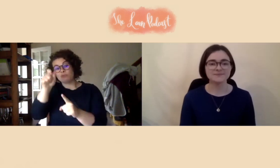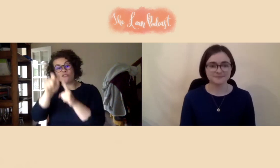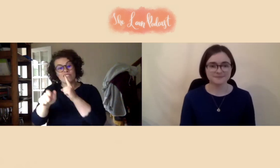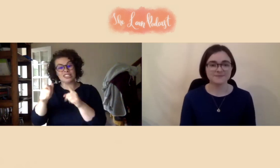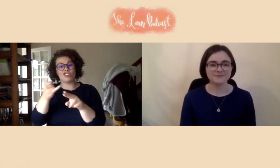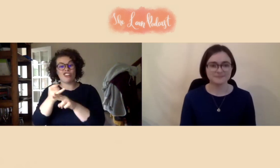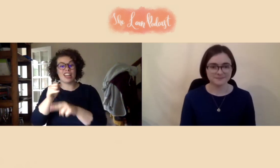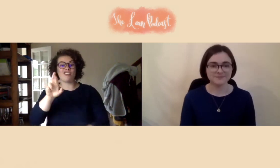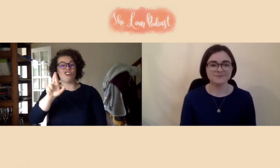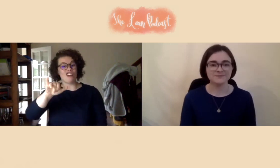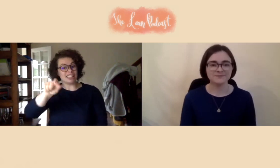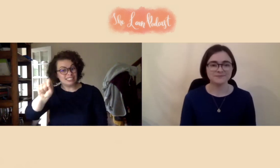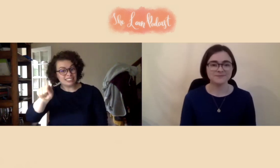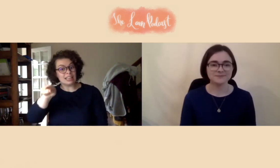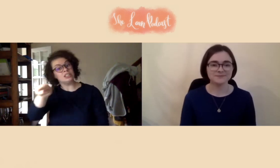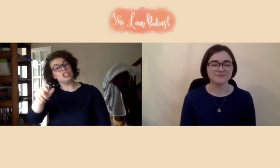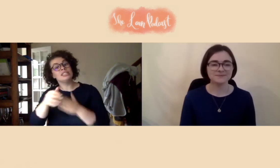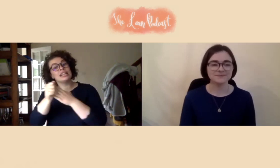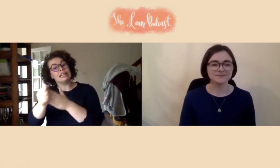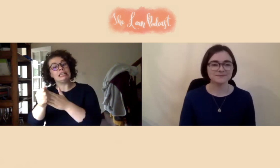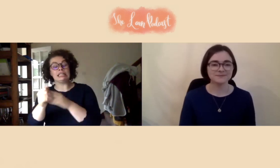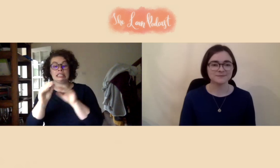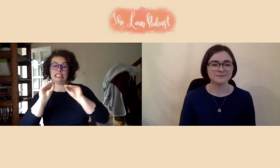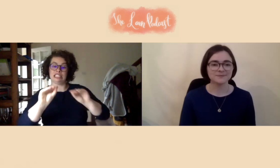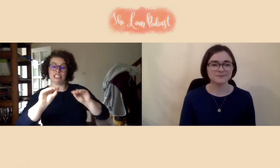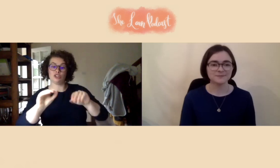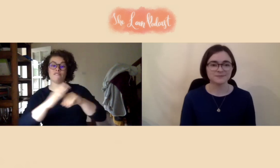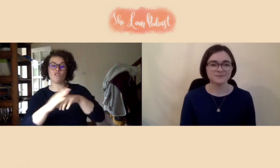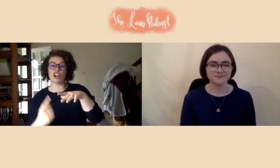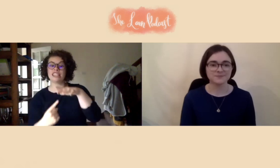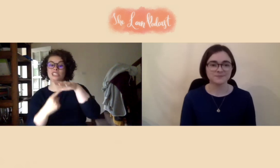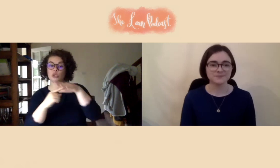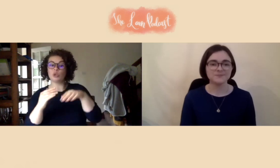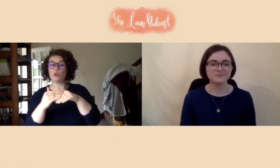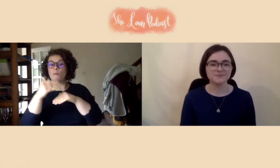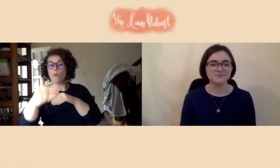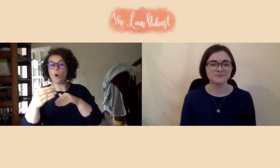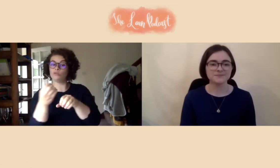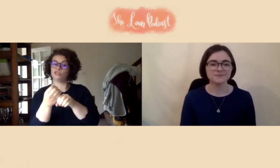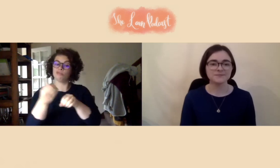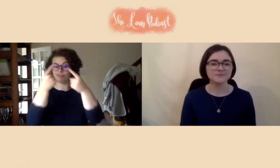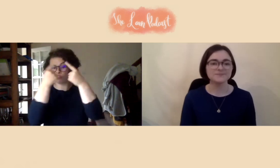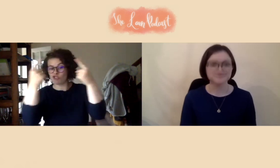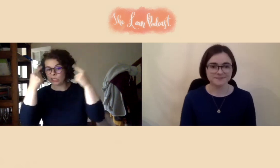and is the lead instructor for the Institute's postgraduate degree in Healthcare Interpreting.